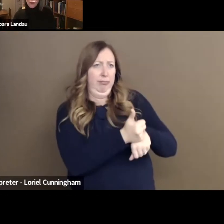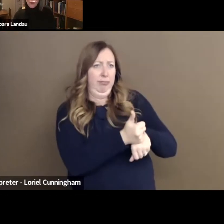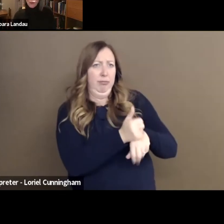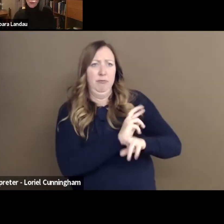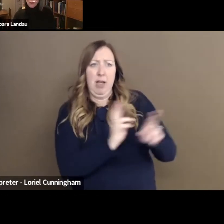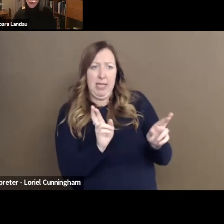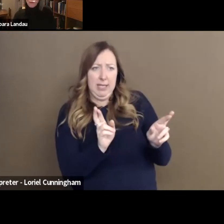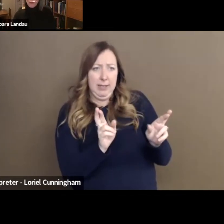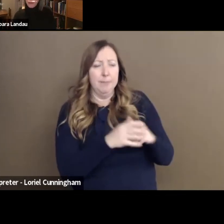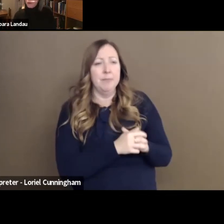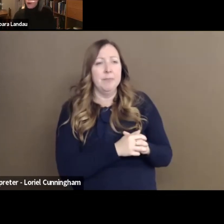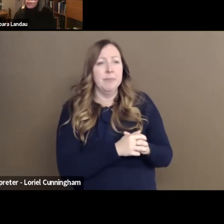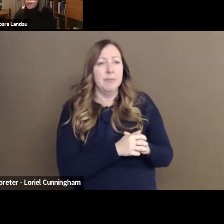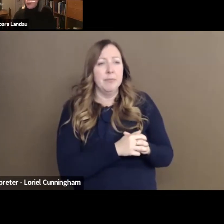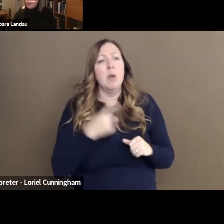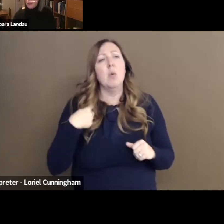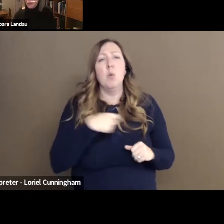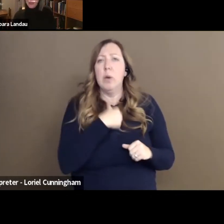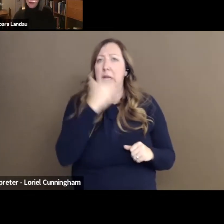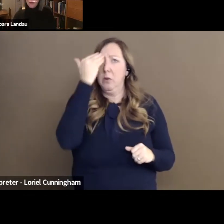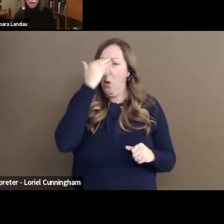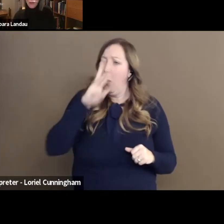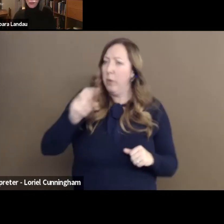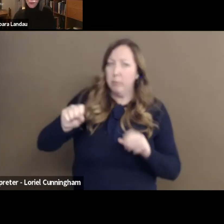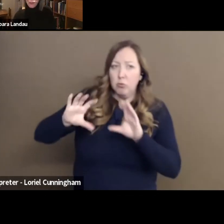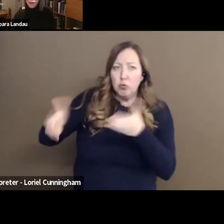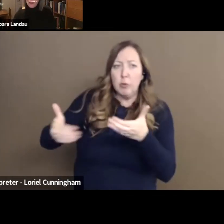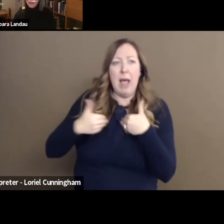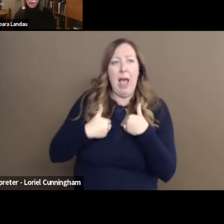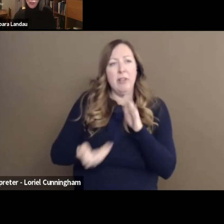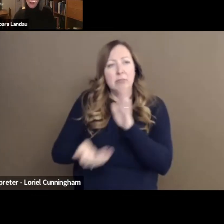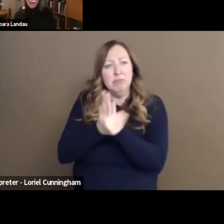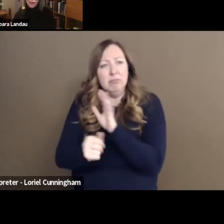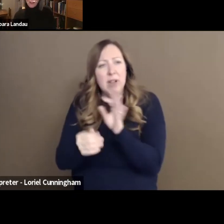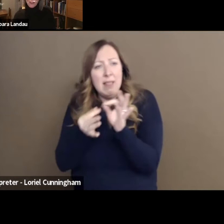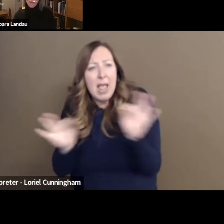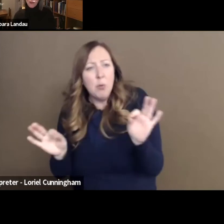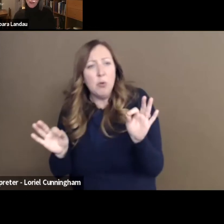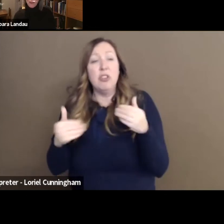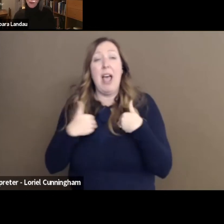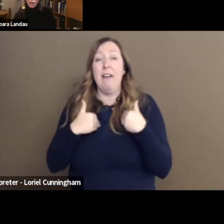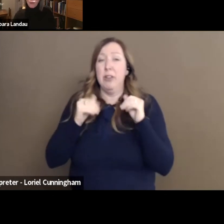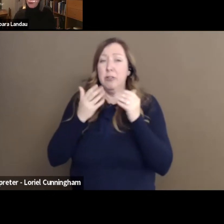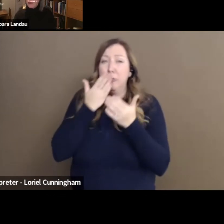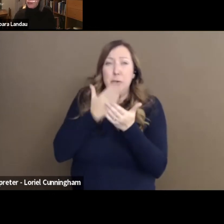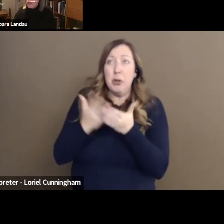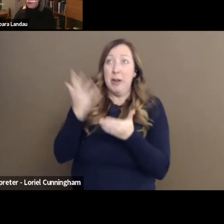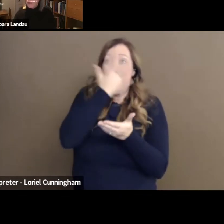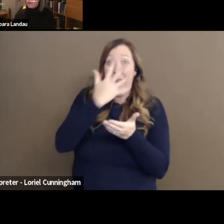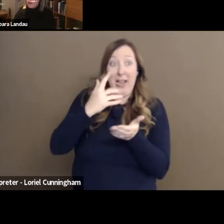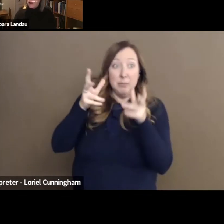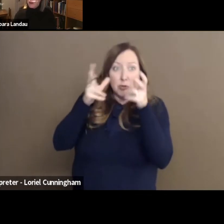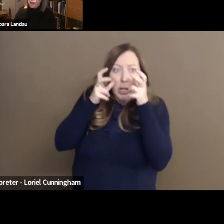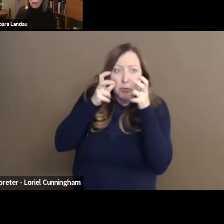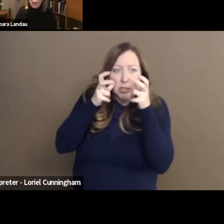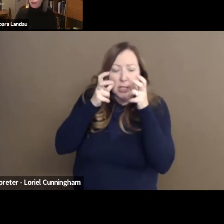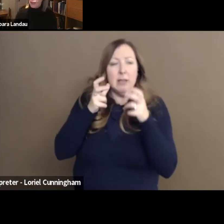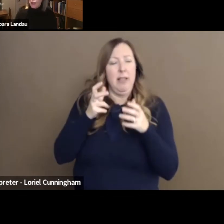william syndrome have really strong language they have good face perception they actually are very good at what we